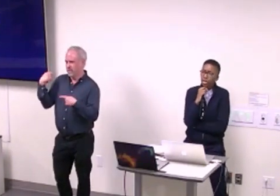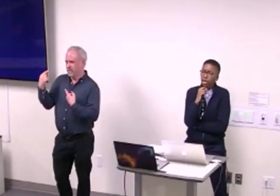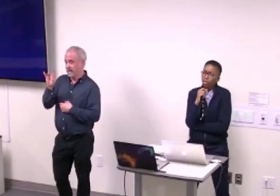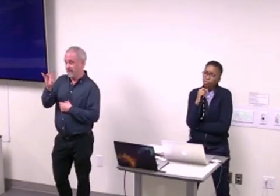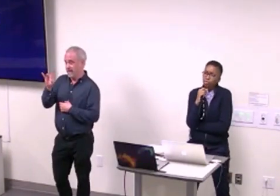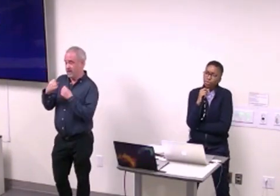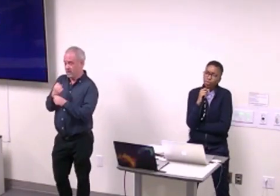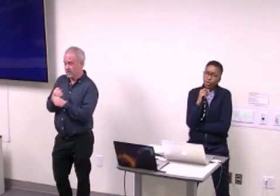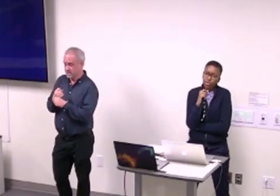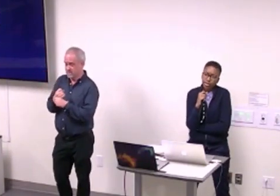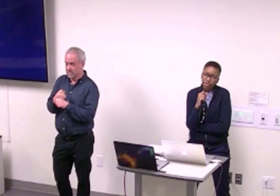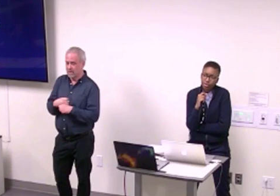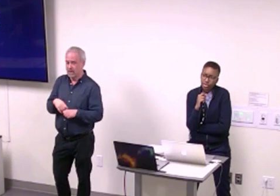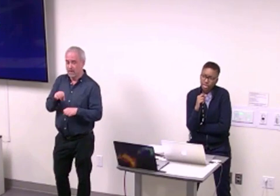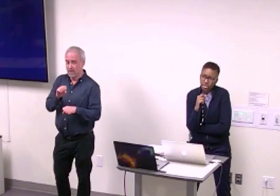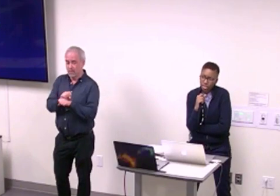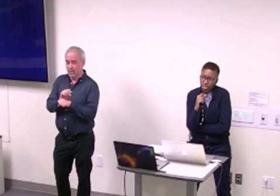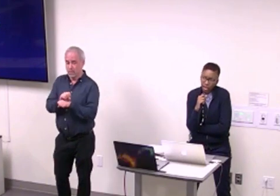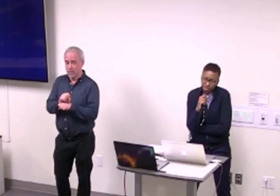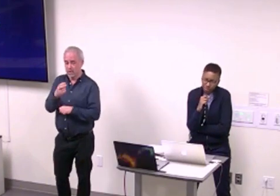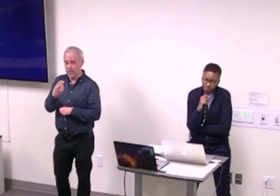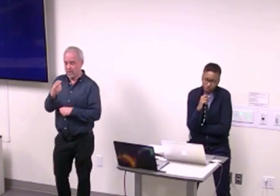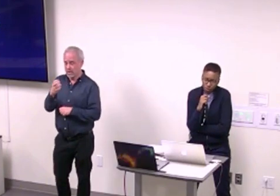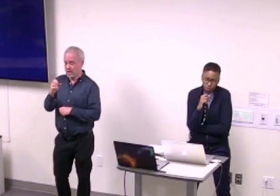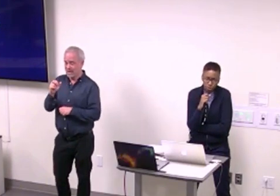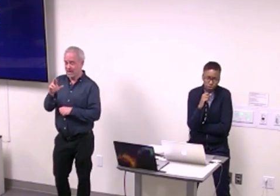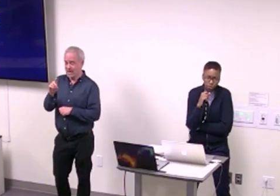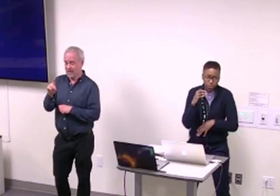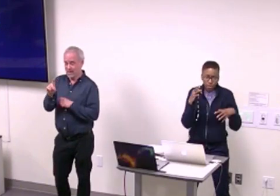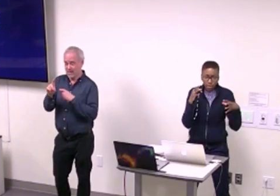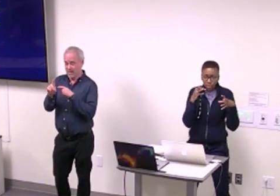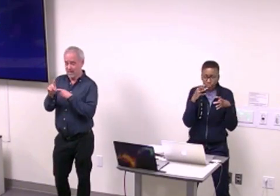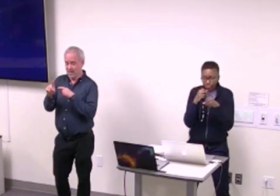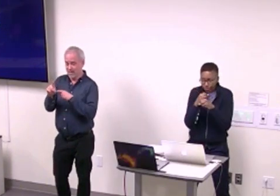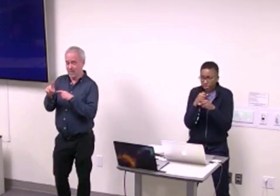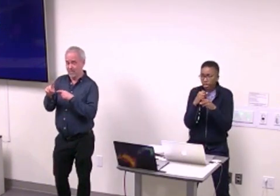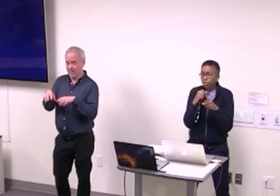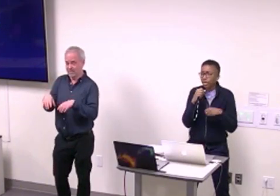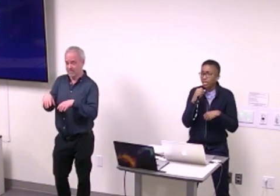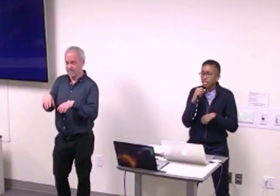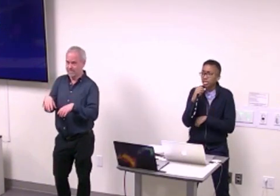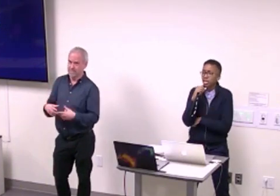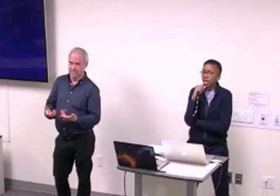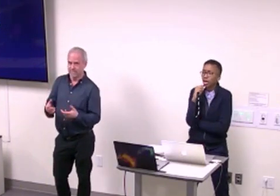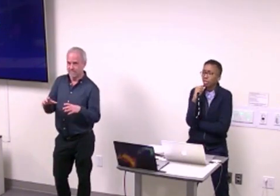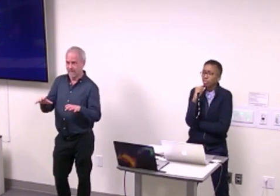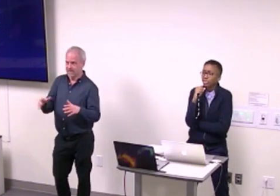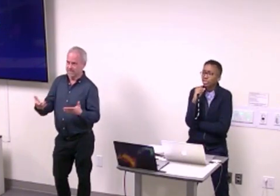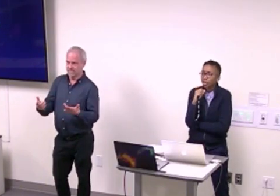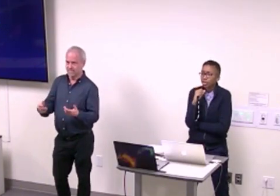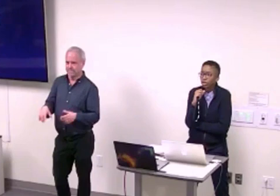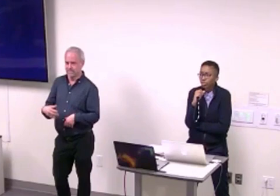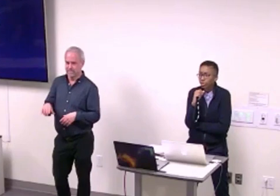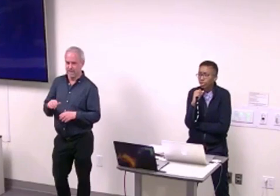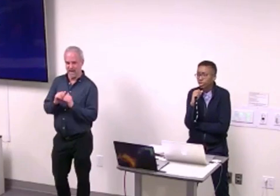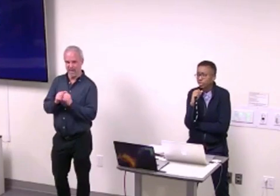The work that HEARD does is kind of difficult to summarize. We started our work trying